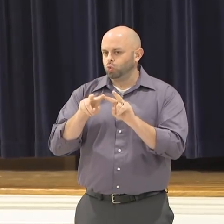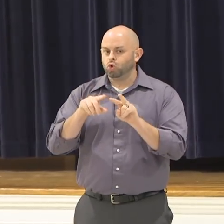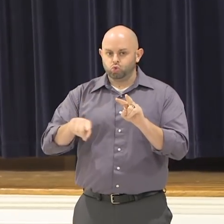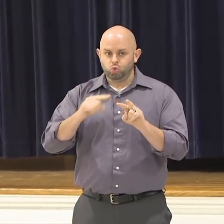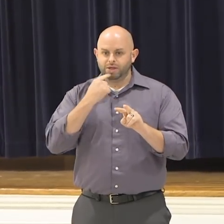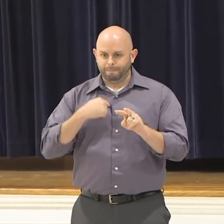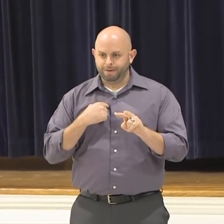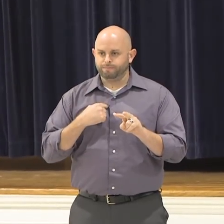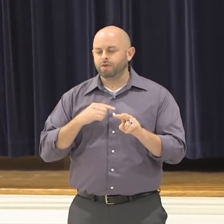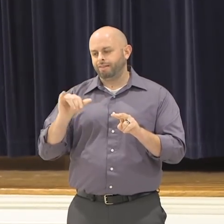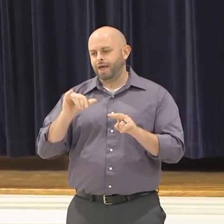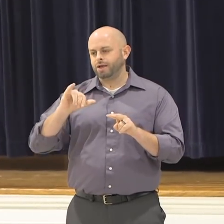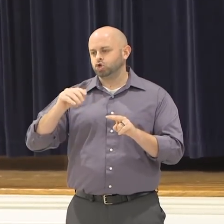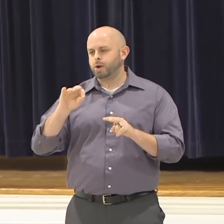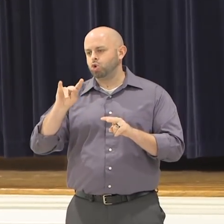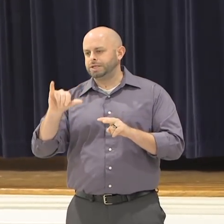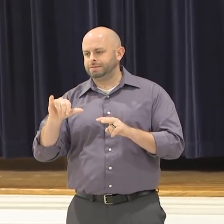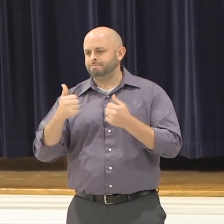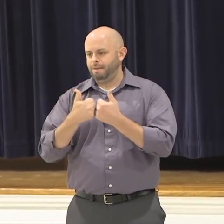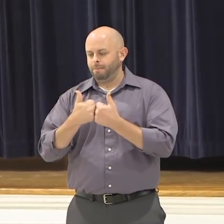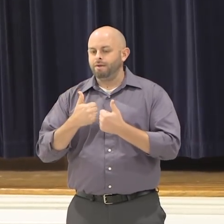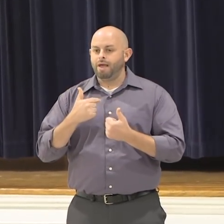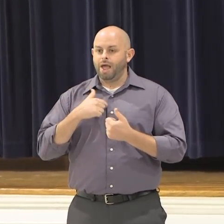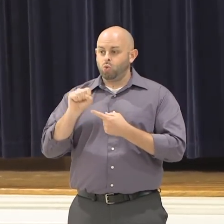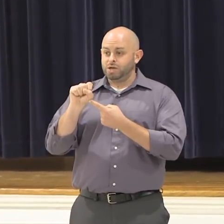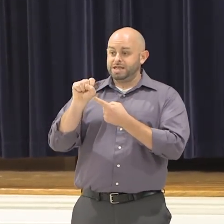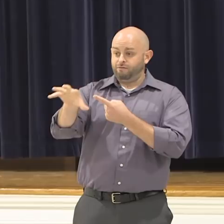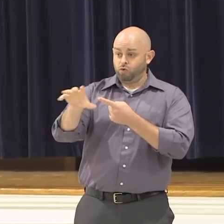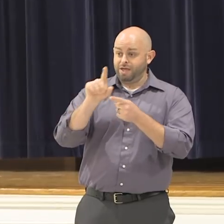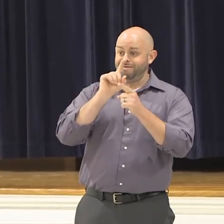so it's like jeopardy sort of so I'll give you the the answer to the question